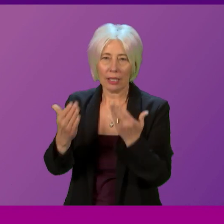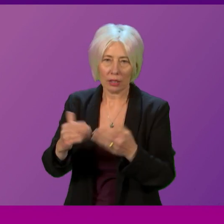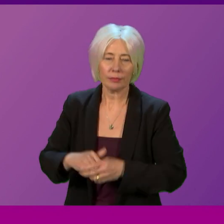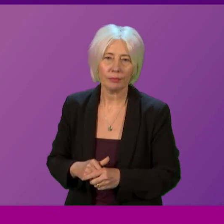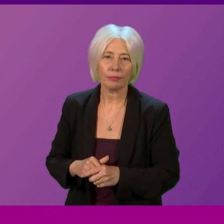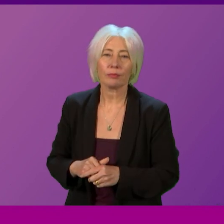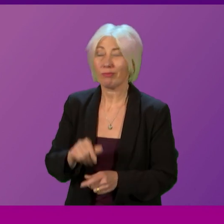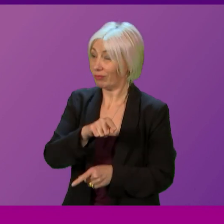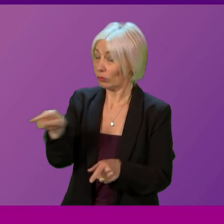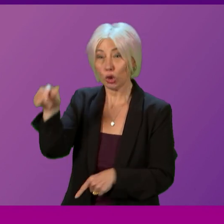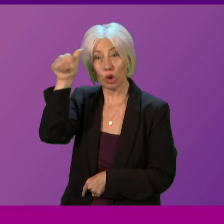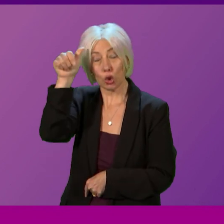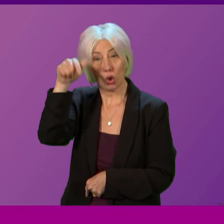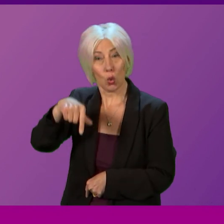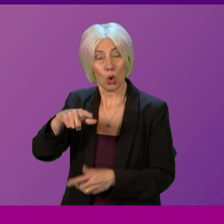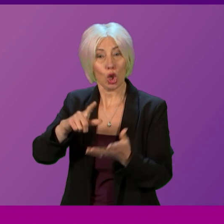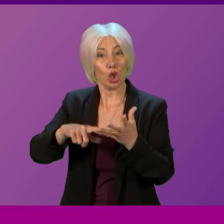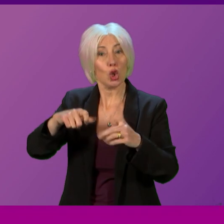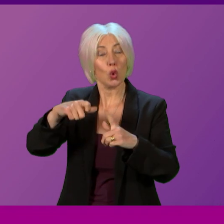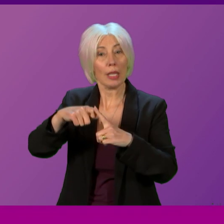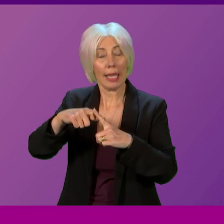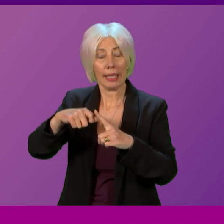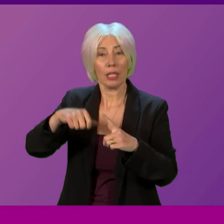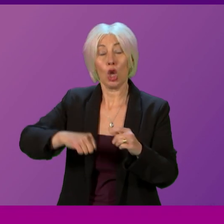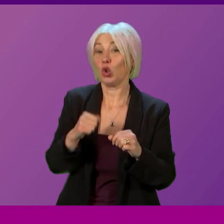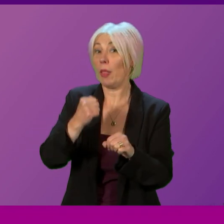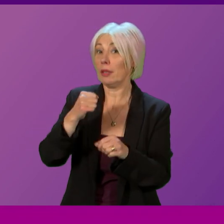As members know, because it is part of the United Kingdom, Scotland’s budget is tied